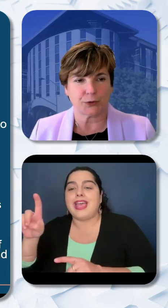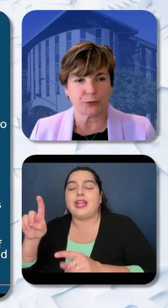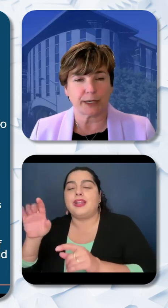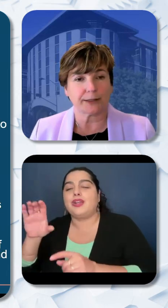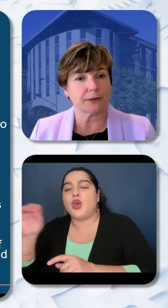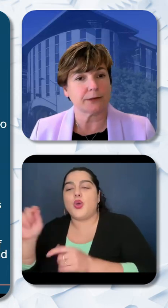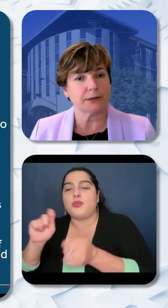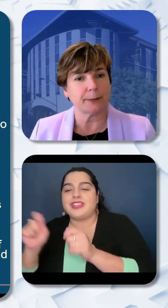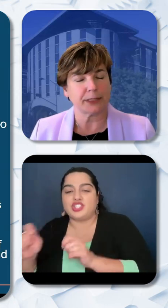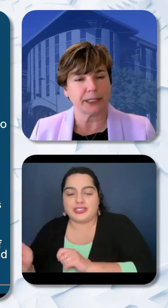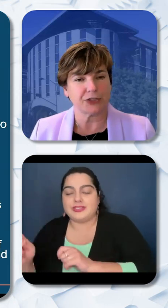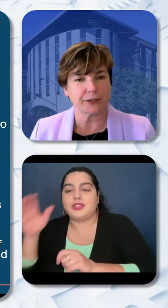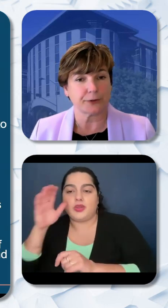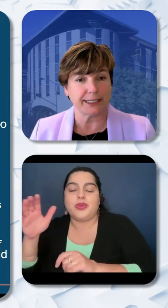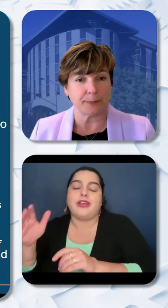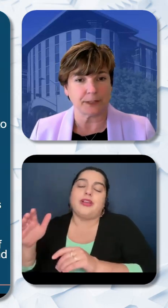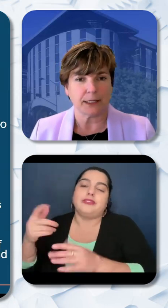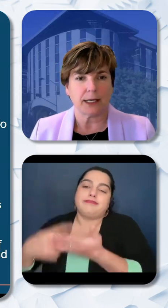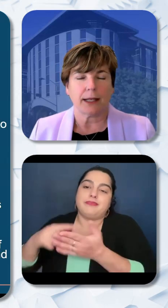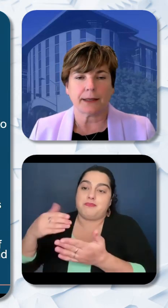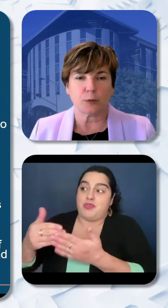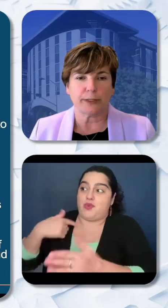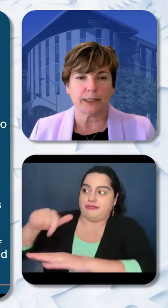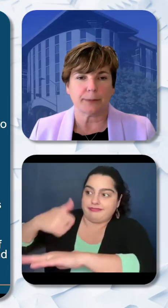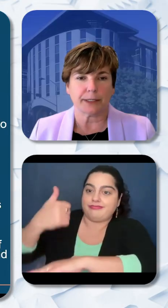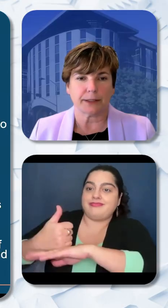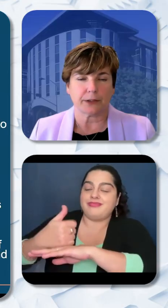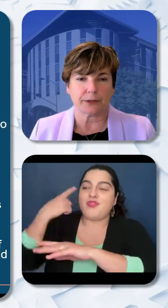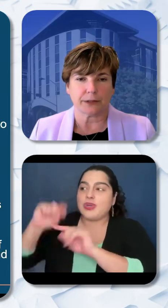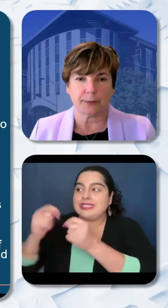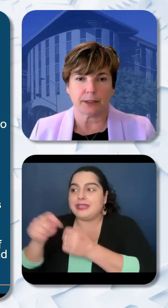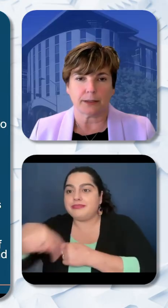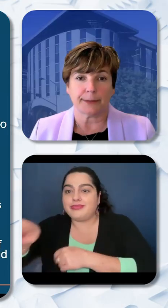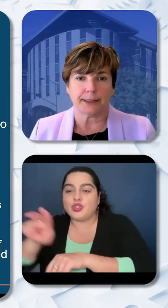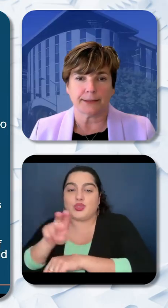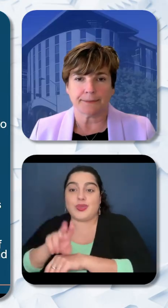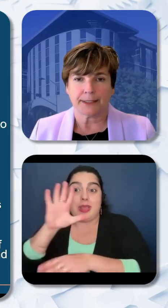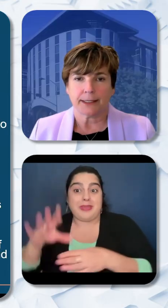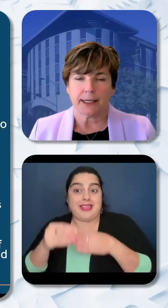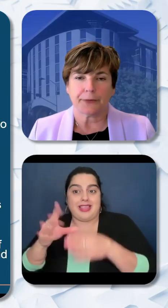to practical implications for teams. And that'll be led by Dr. Hlibok Amann.